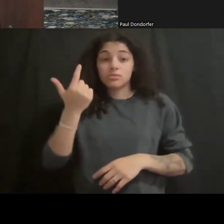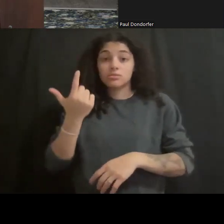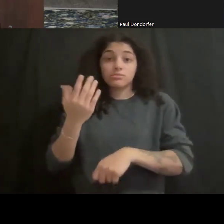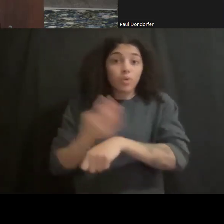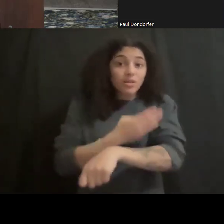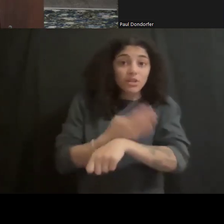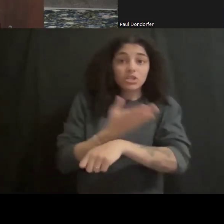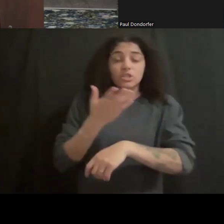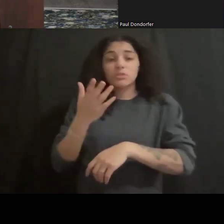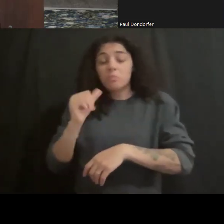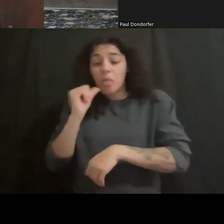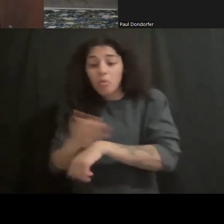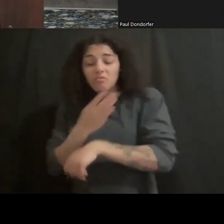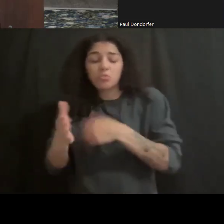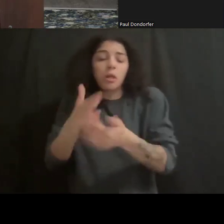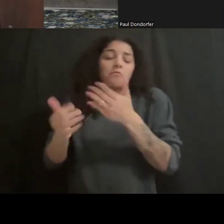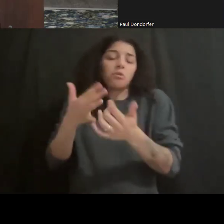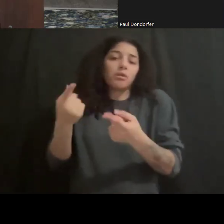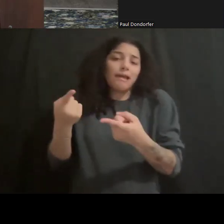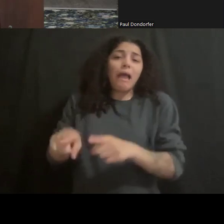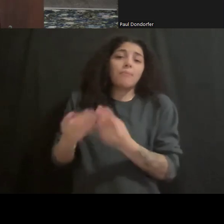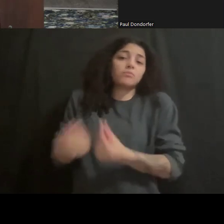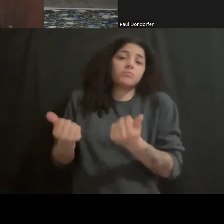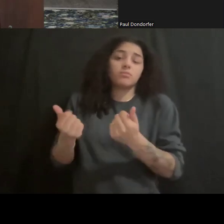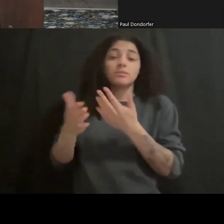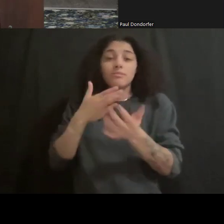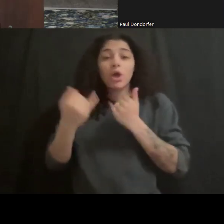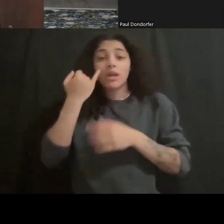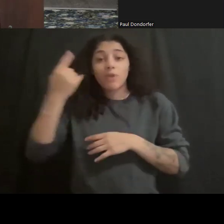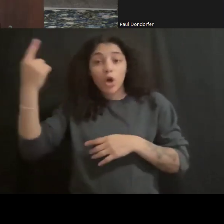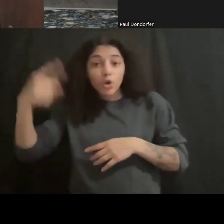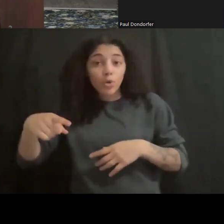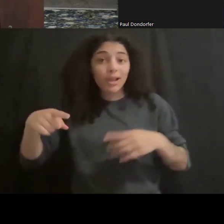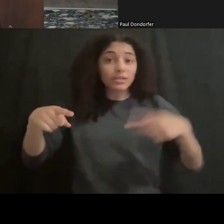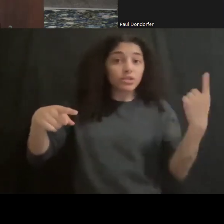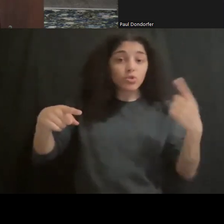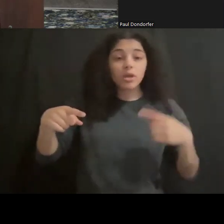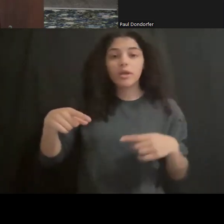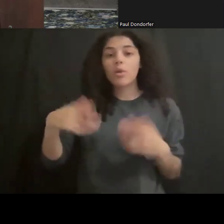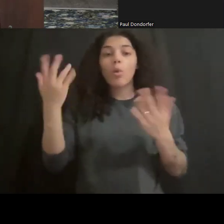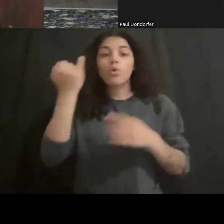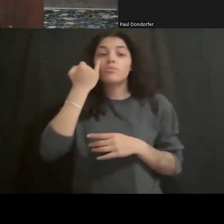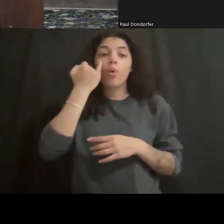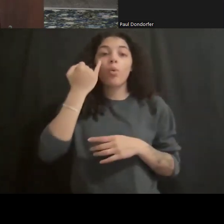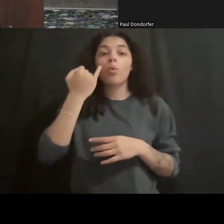under the bridge It's a done deal Whether one agrees with the fact that taxis fees and ch